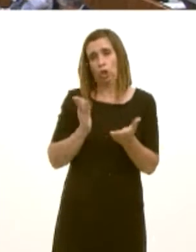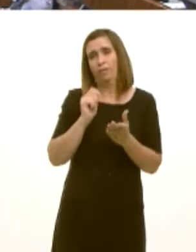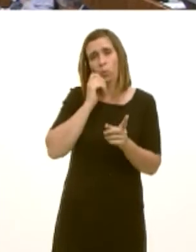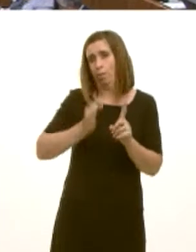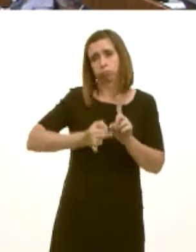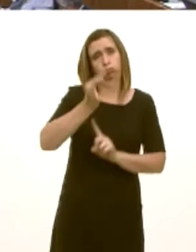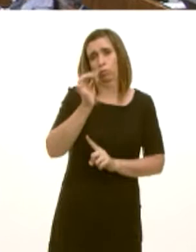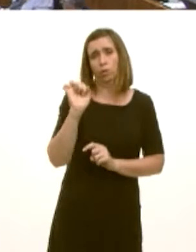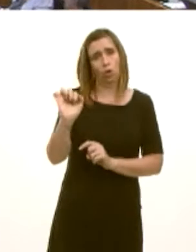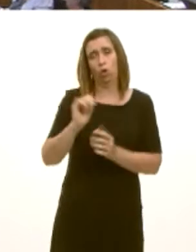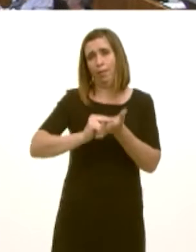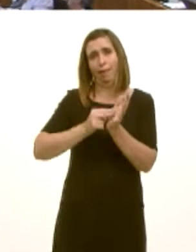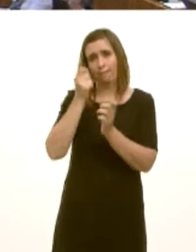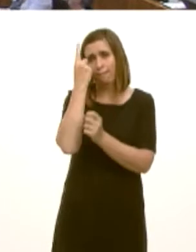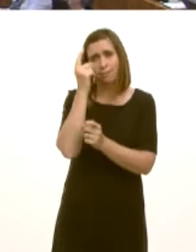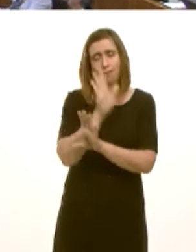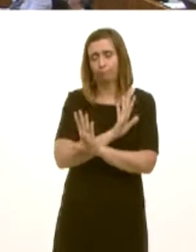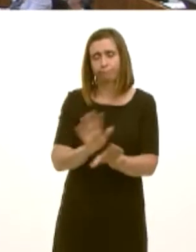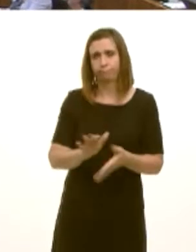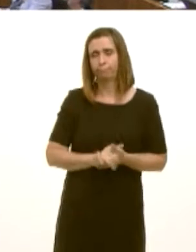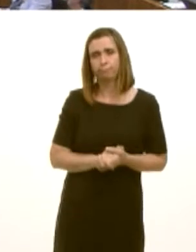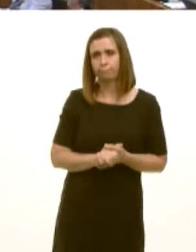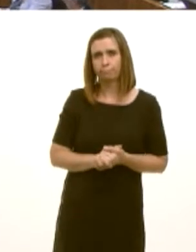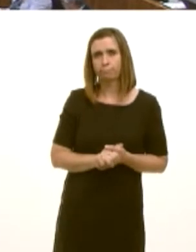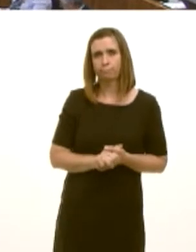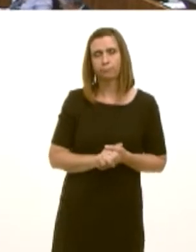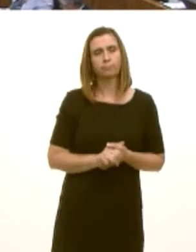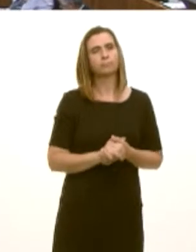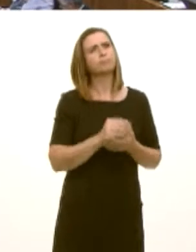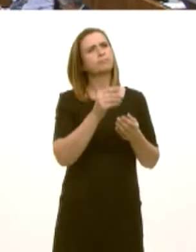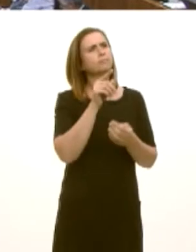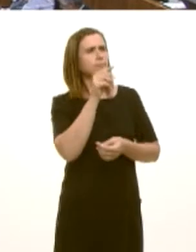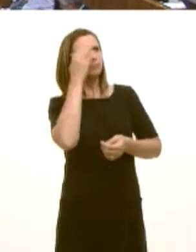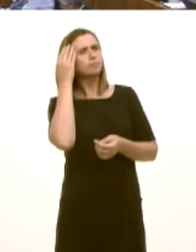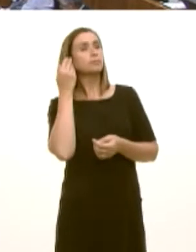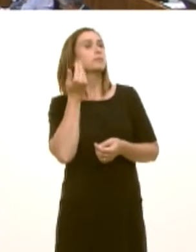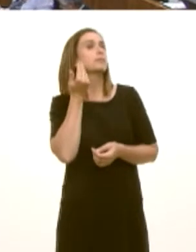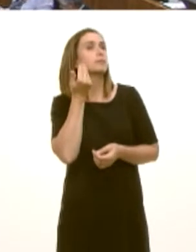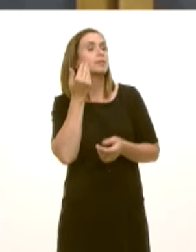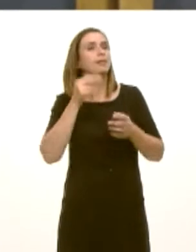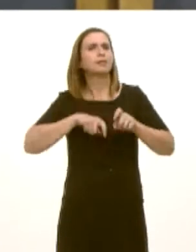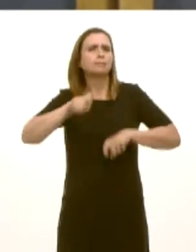Lindsay Whittle: 6. What economic benefits did the recent Velothon bring to south Wales?